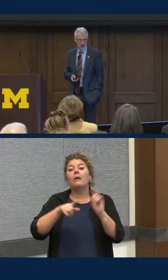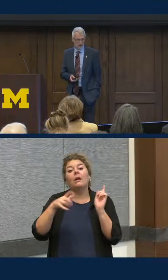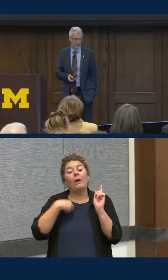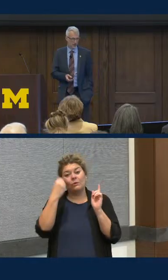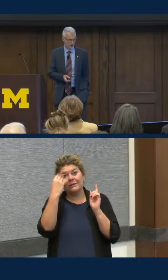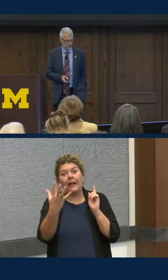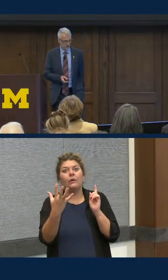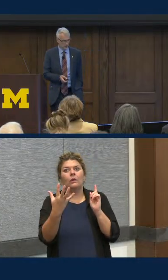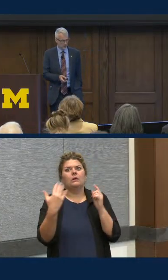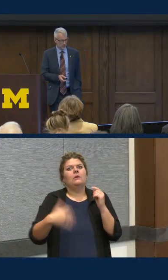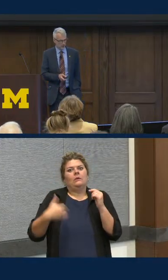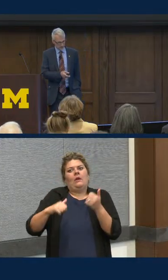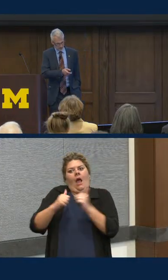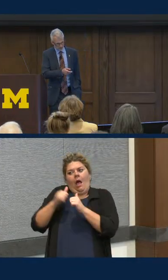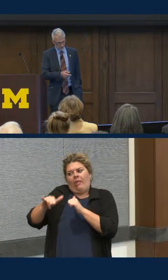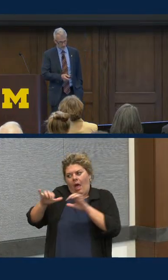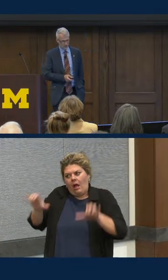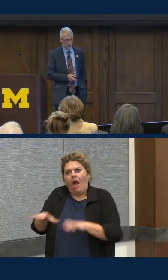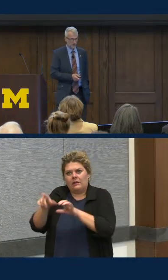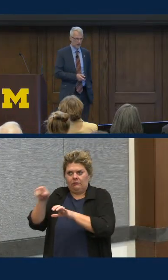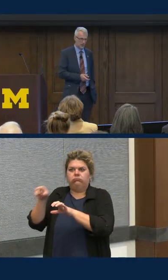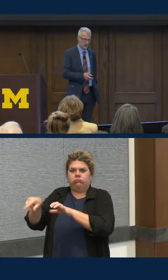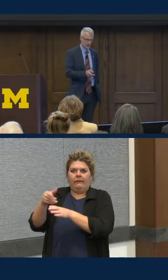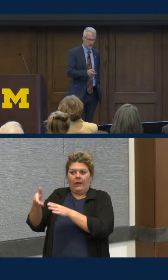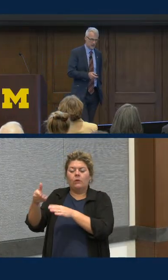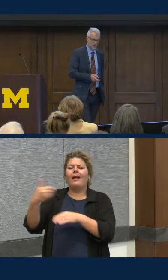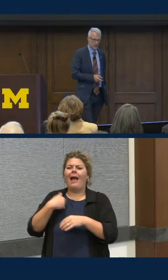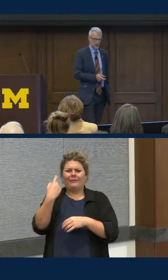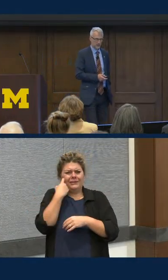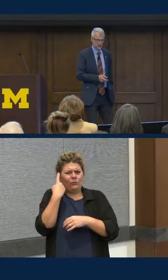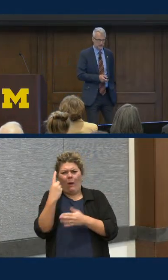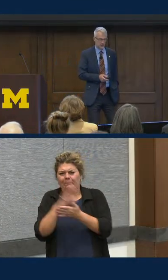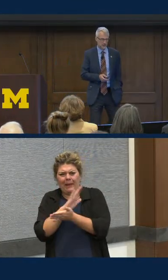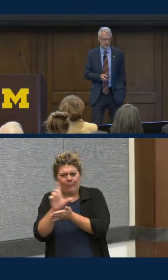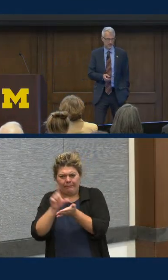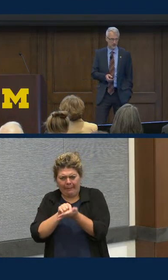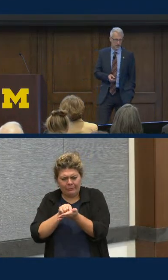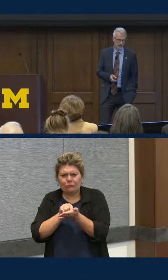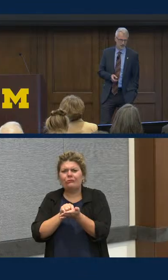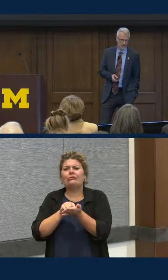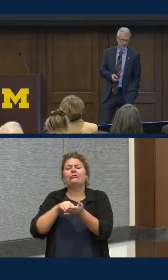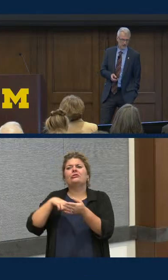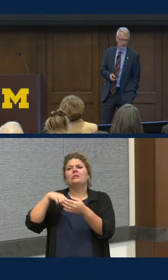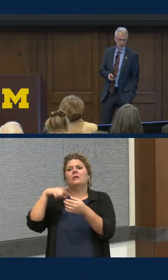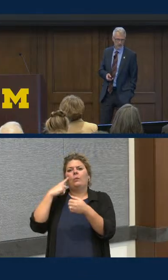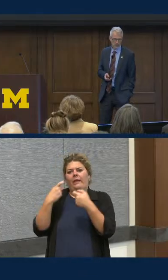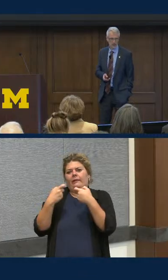it is there is a survey paper that just came out on digital